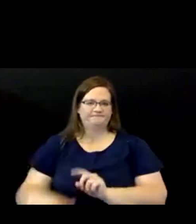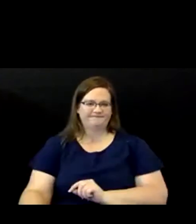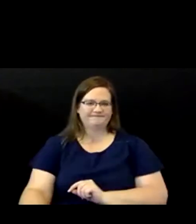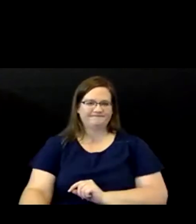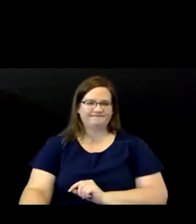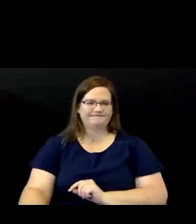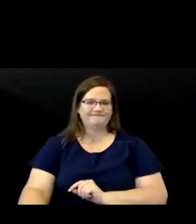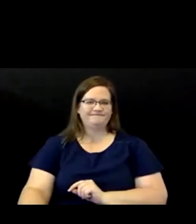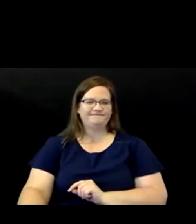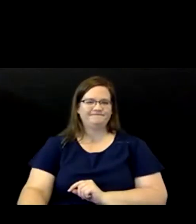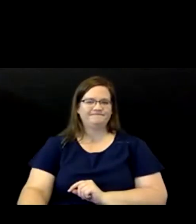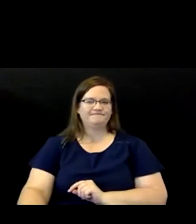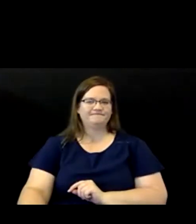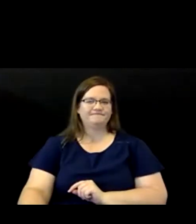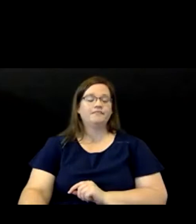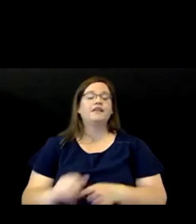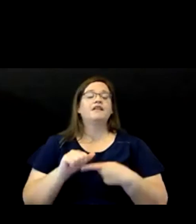in a second. Training and technical assistance centers